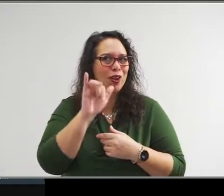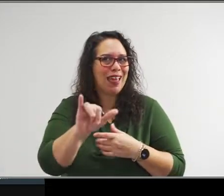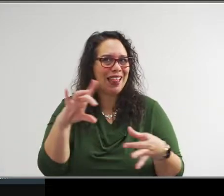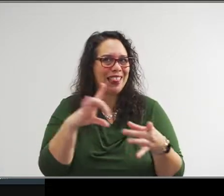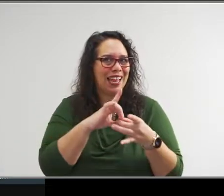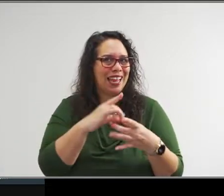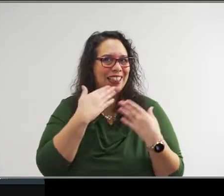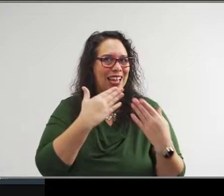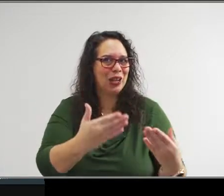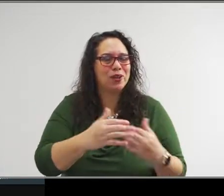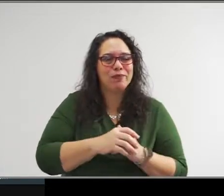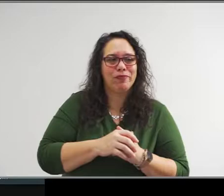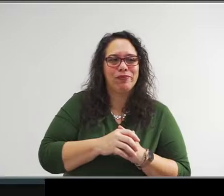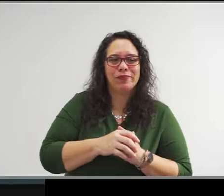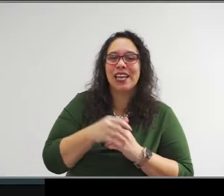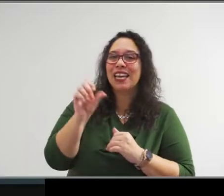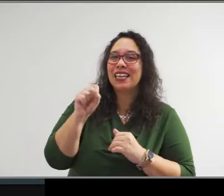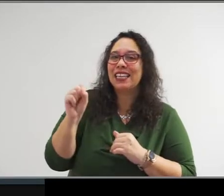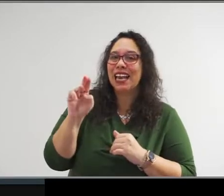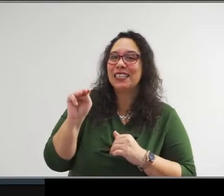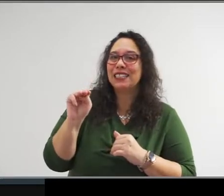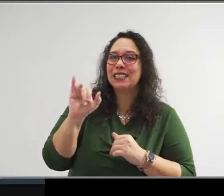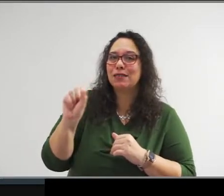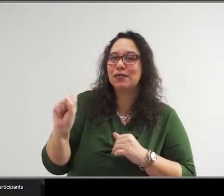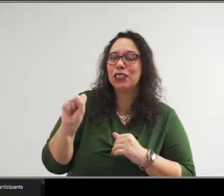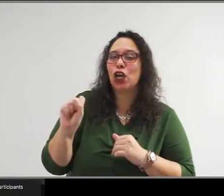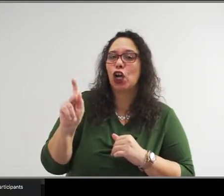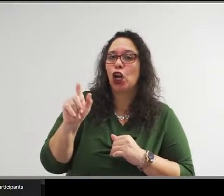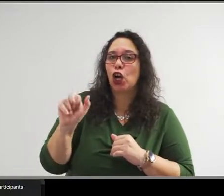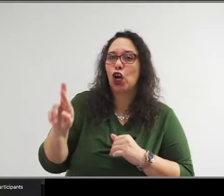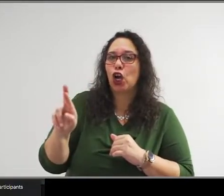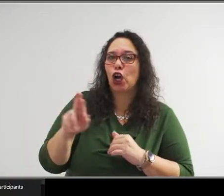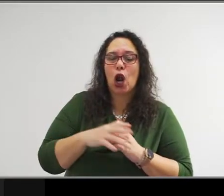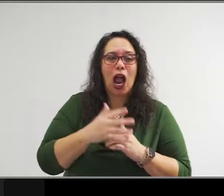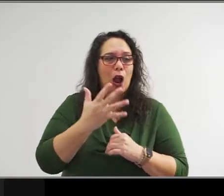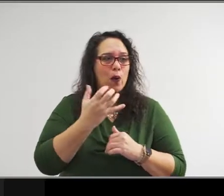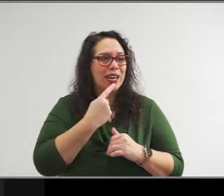Great, yes. Ms. Kerr. Yeah, I just wanted to say thank you. It's good to have you with us.